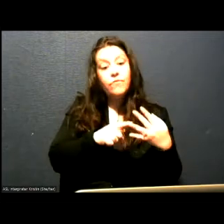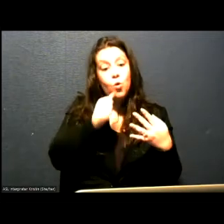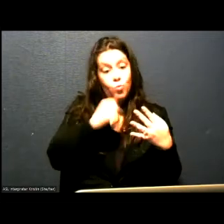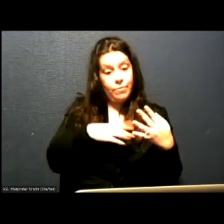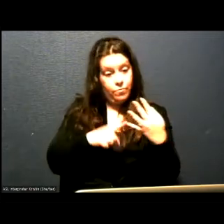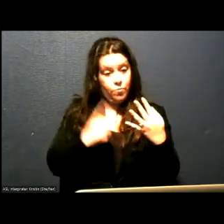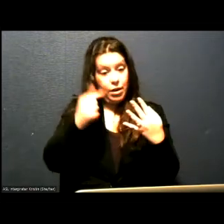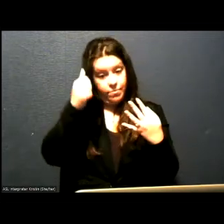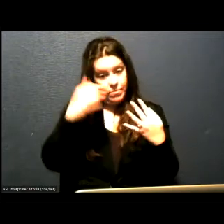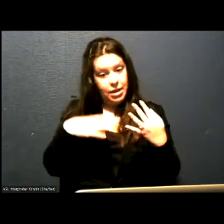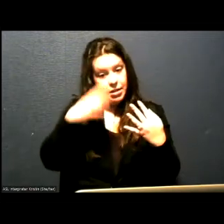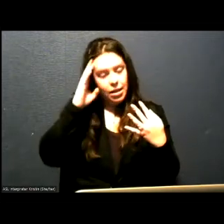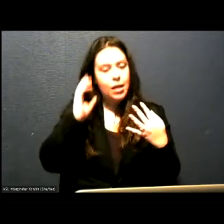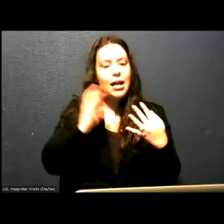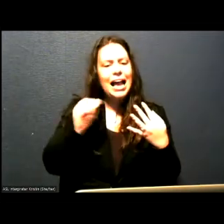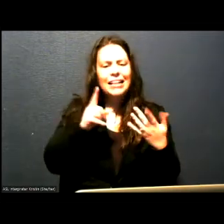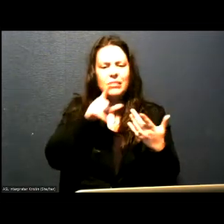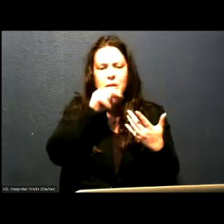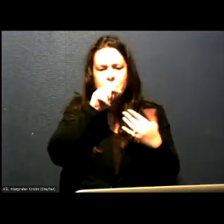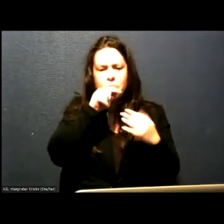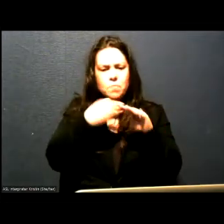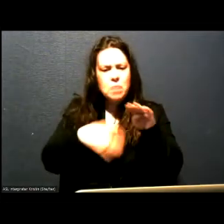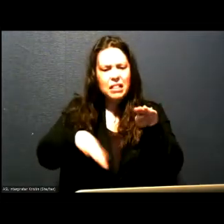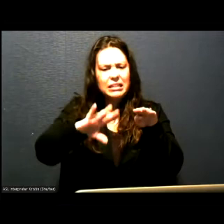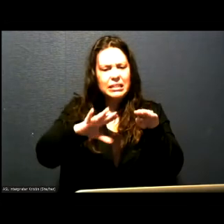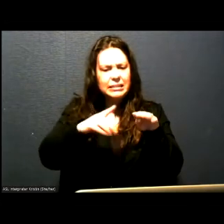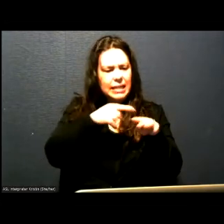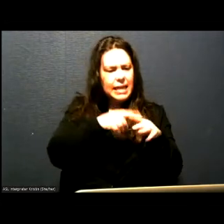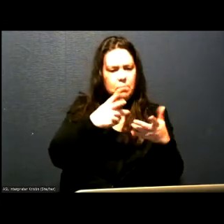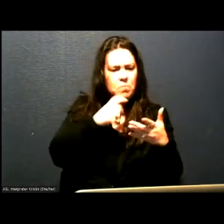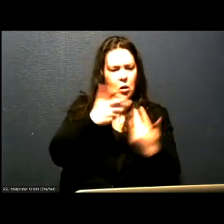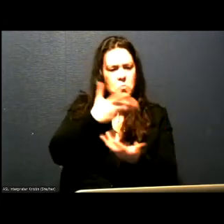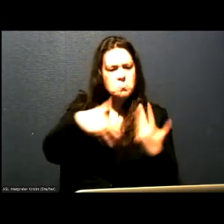coexist really nicely. They don't really bother each other a whole lot. If anything, the sea lions